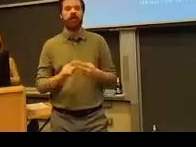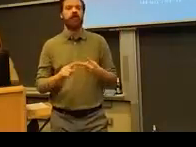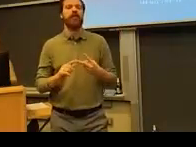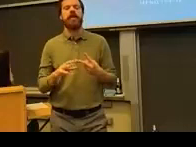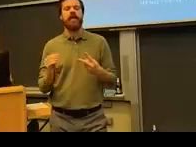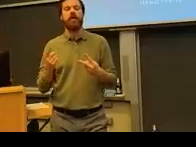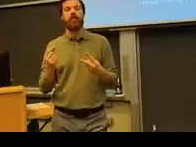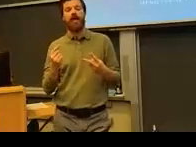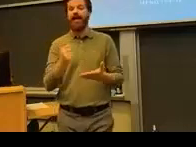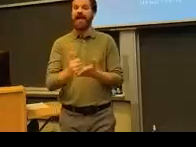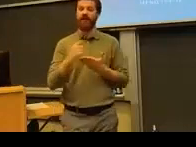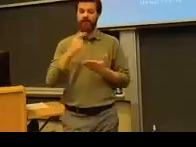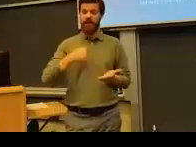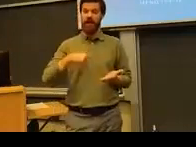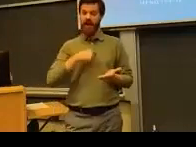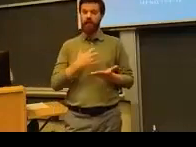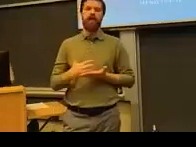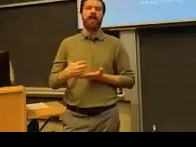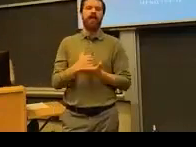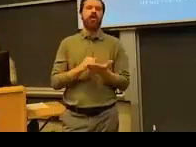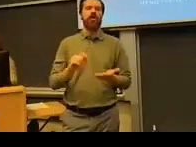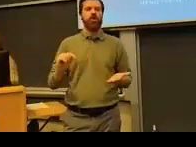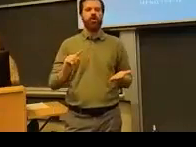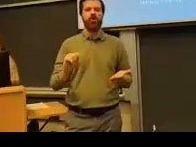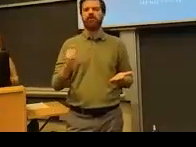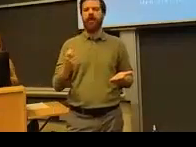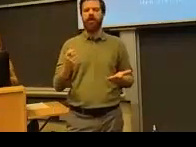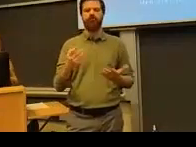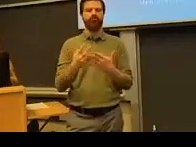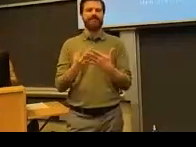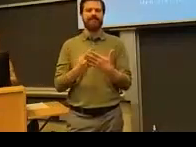really helpful for us is that we collect urine talkx screens or utox screens um at least once